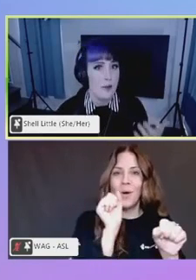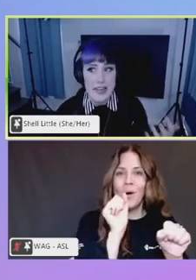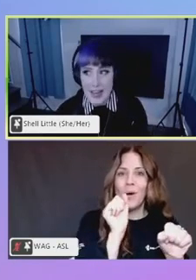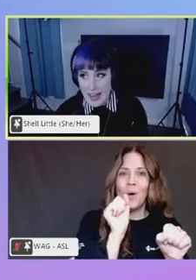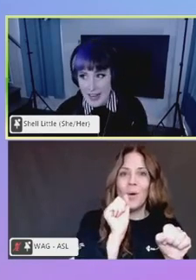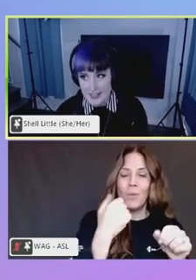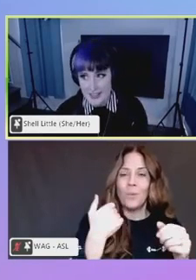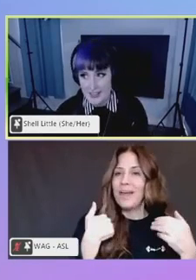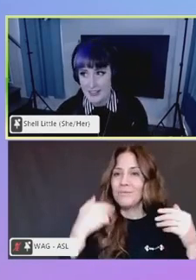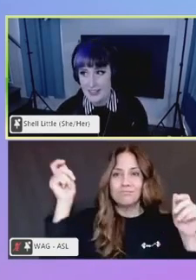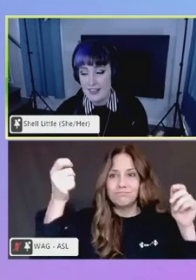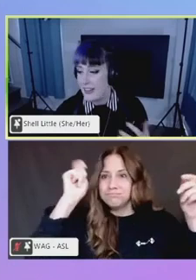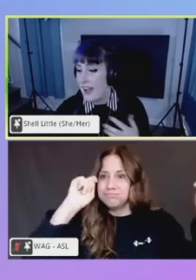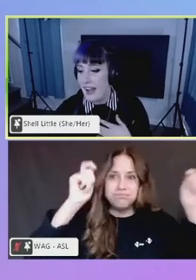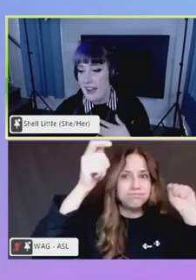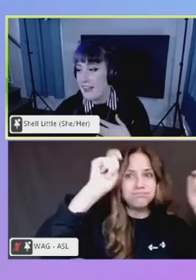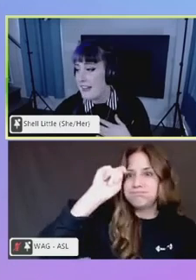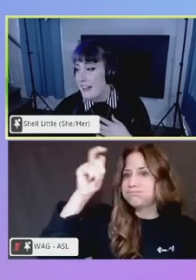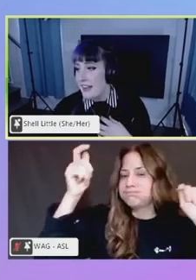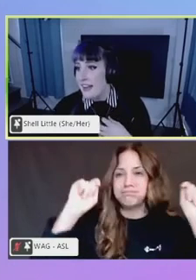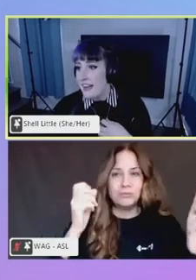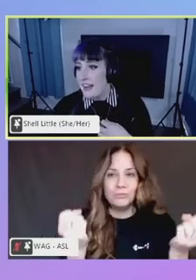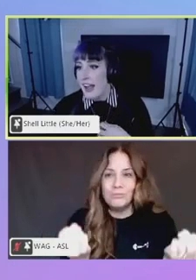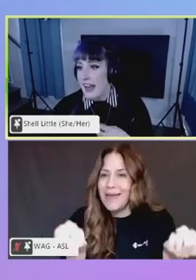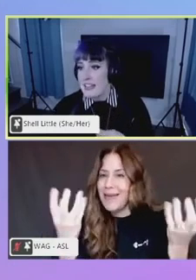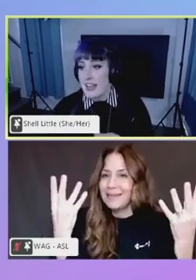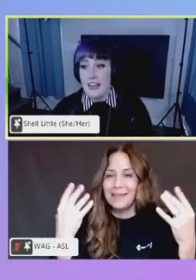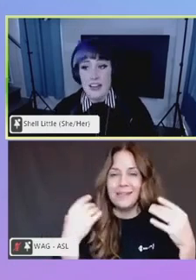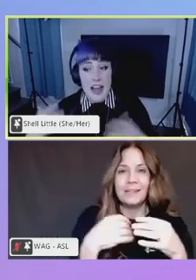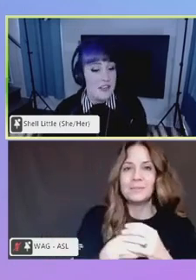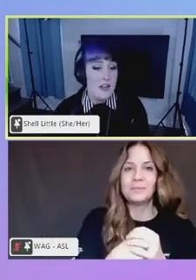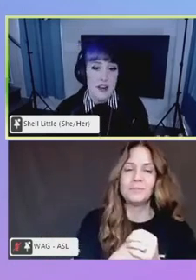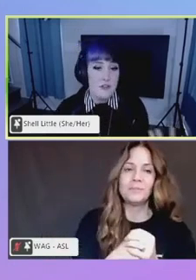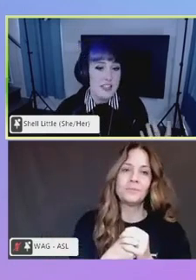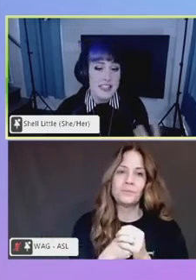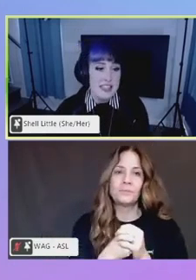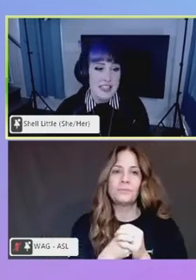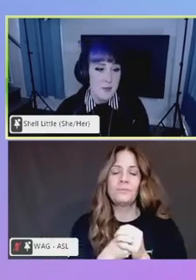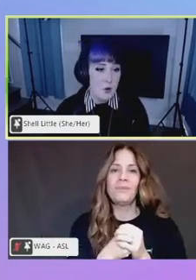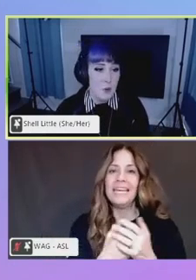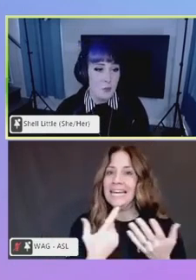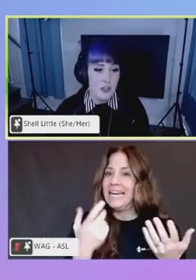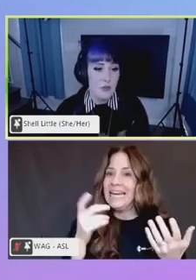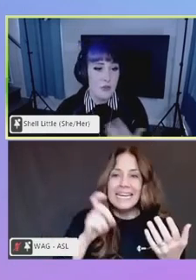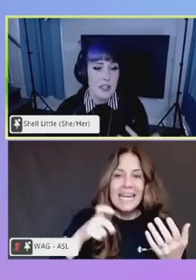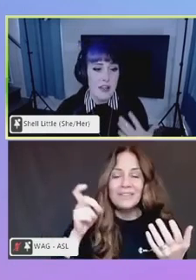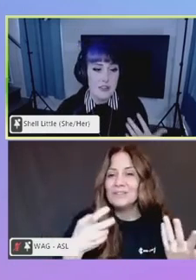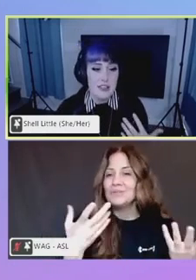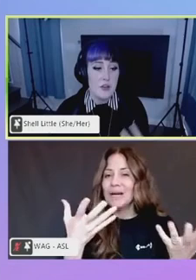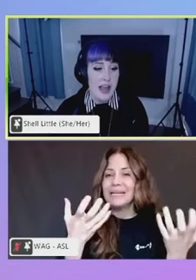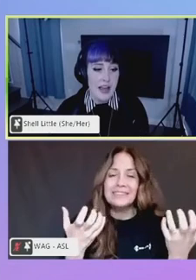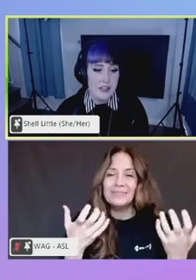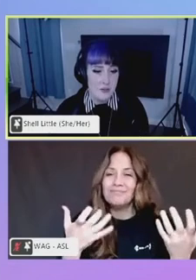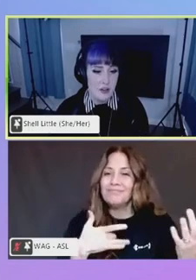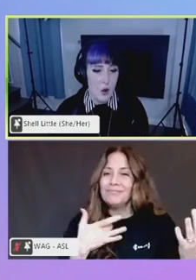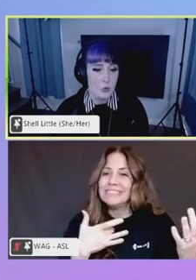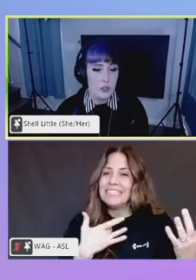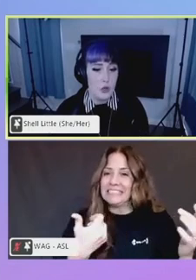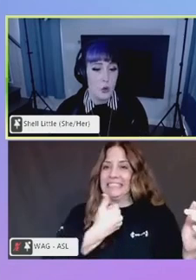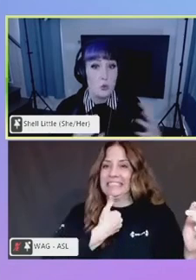you are losing over half your workday just to switch tasks because we are wearing too